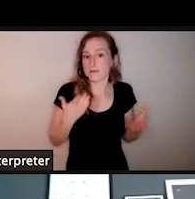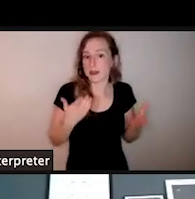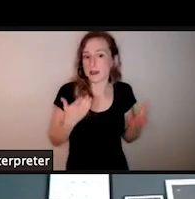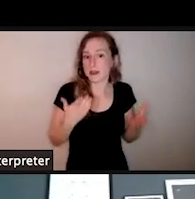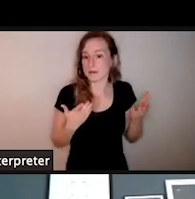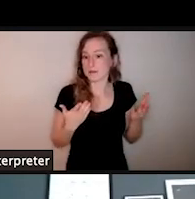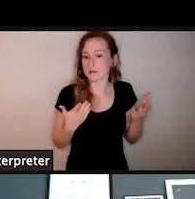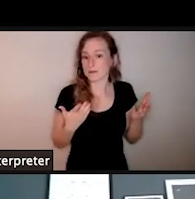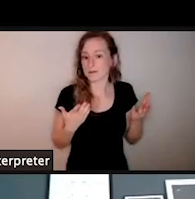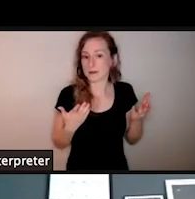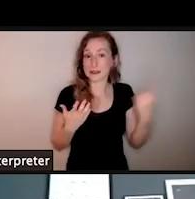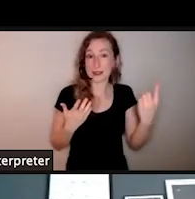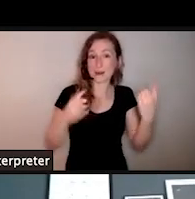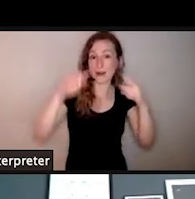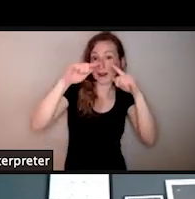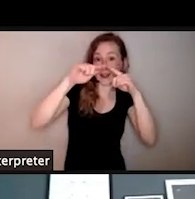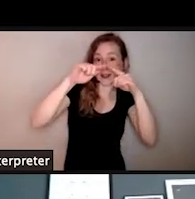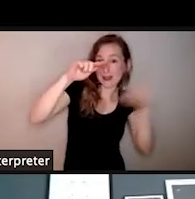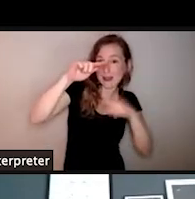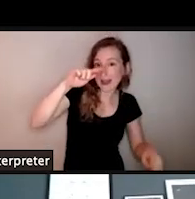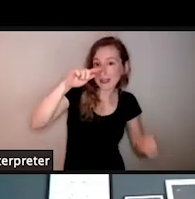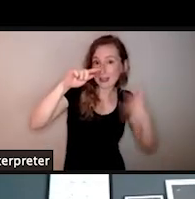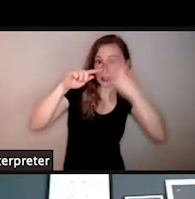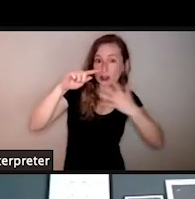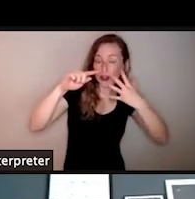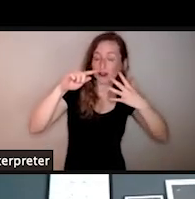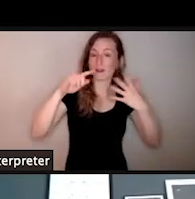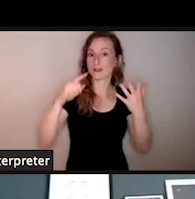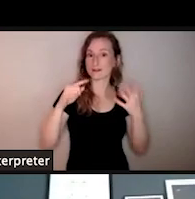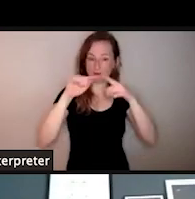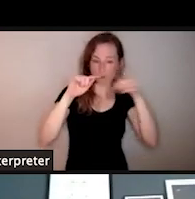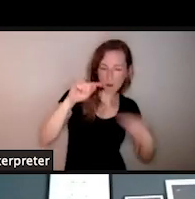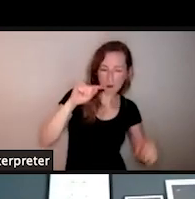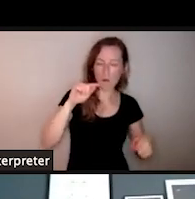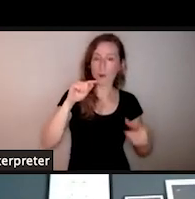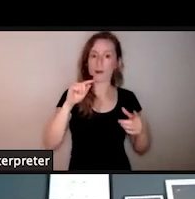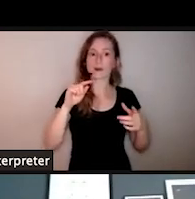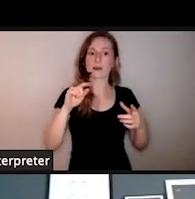What about the size of the shapes?